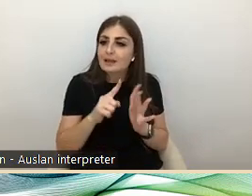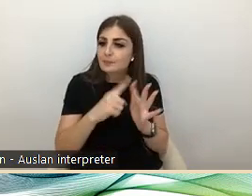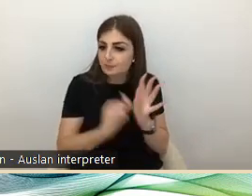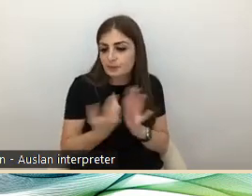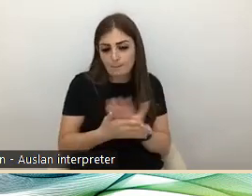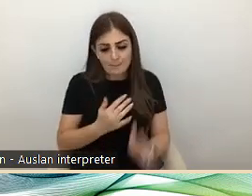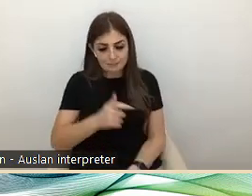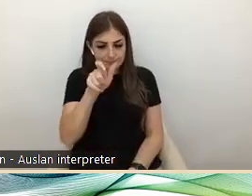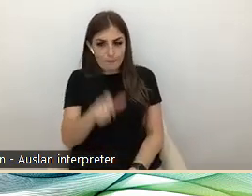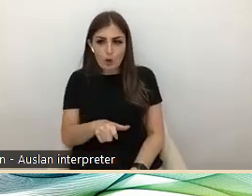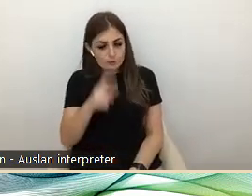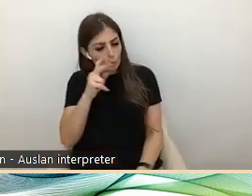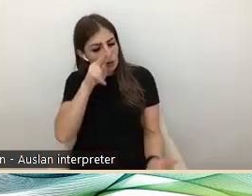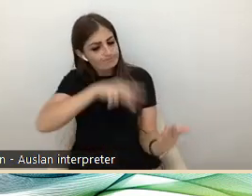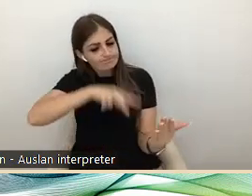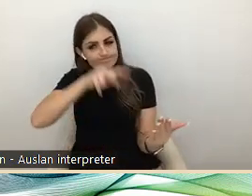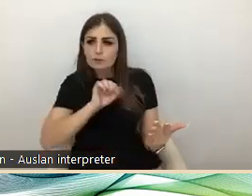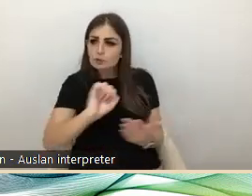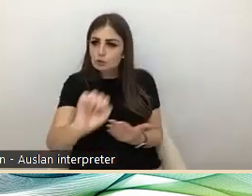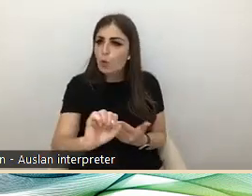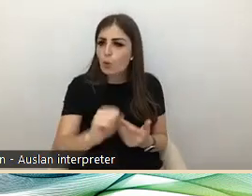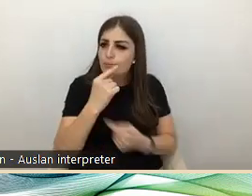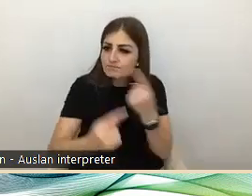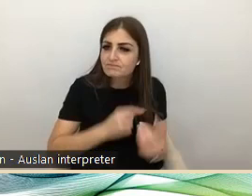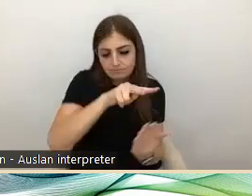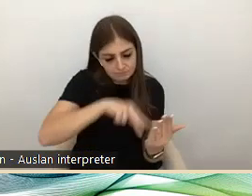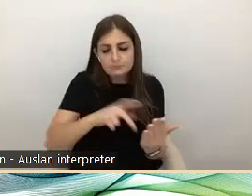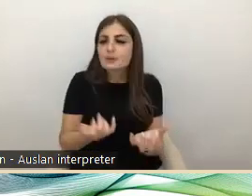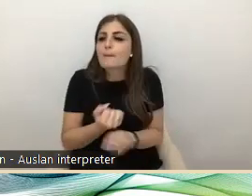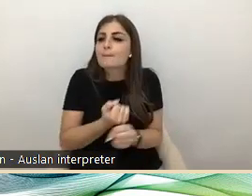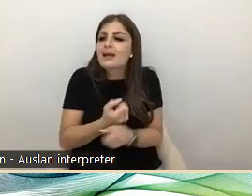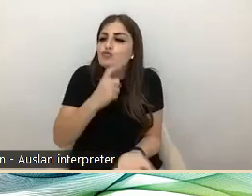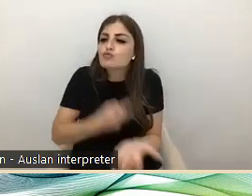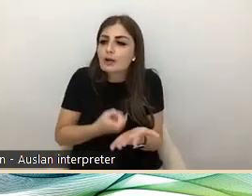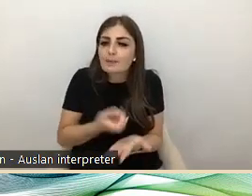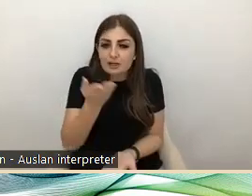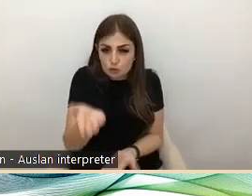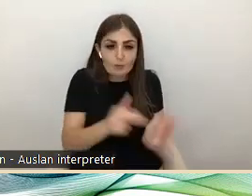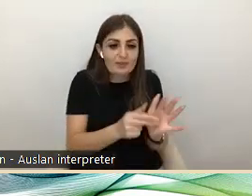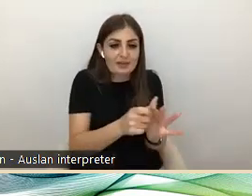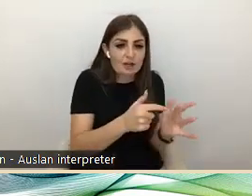will look at your matter, and make a recommendation to you and the NDIA about what they think